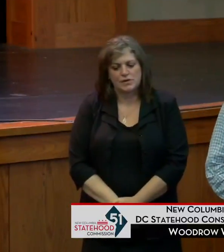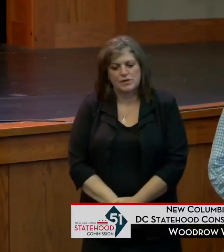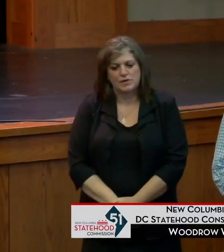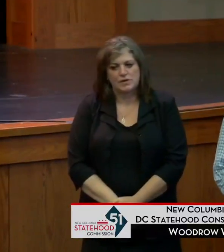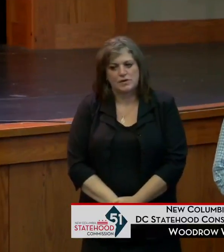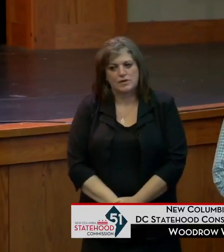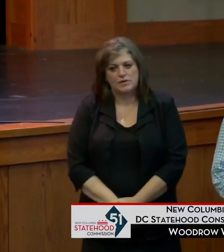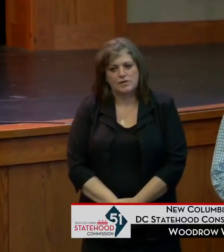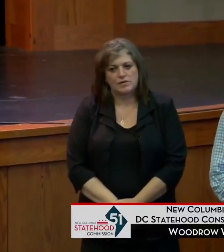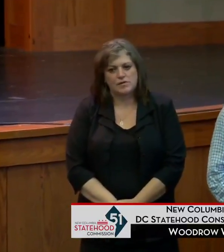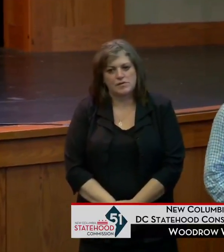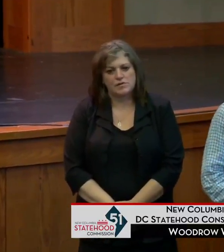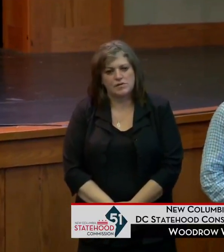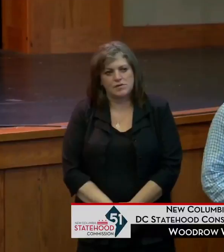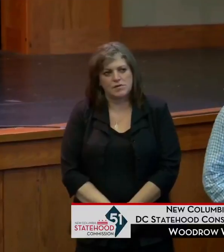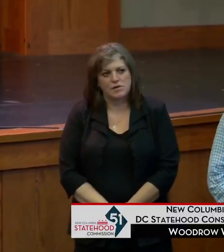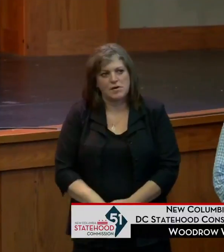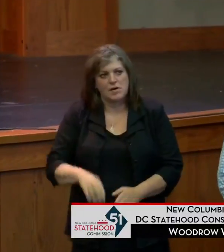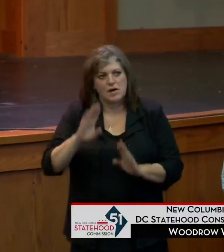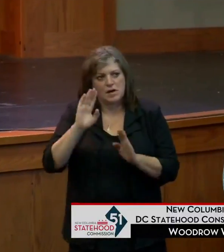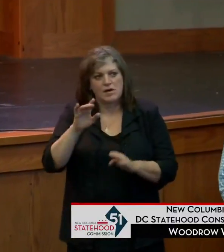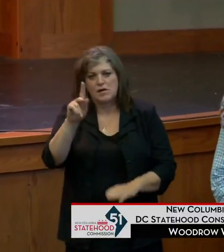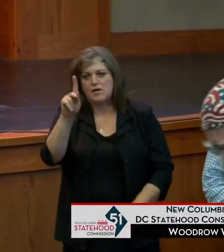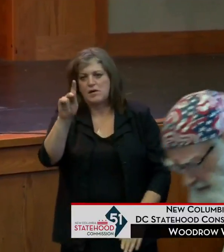HI. MY NAME IS KEITH IVEY.